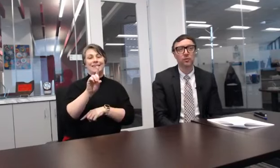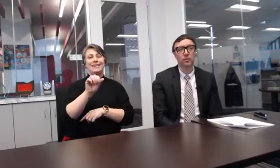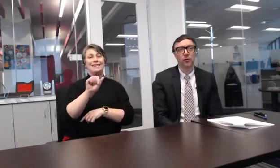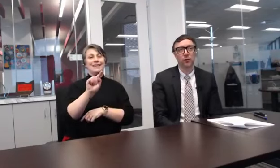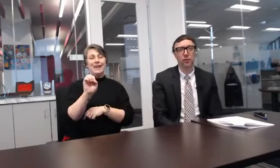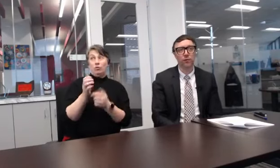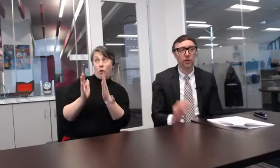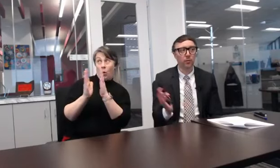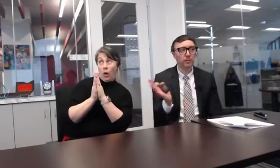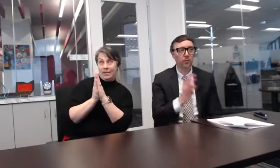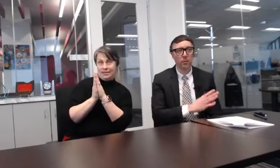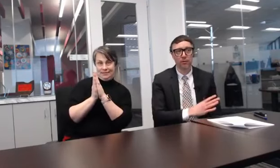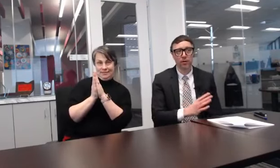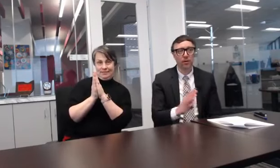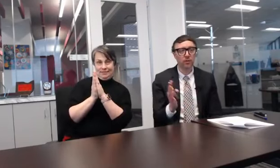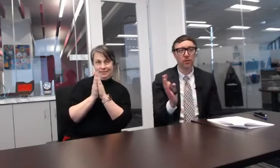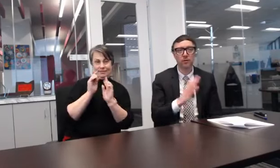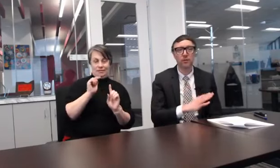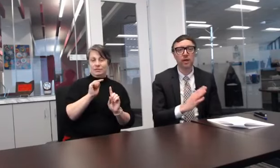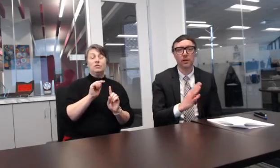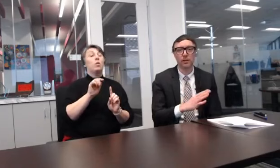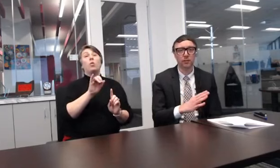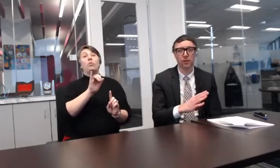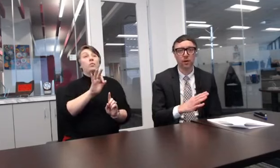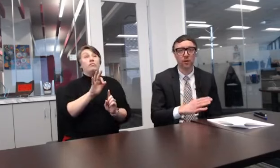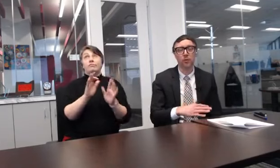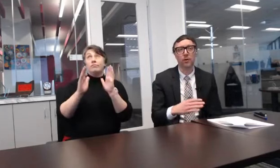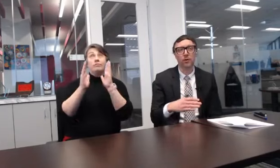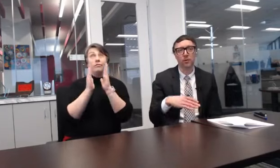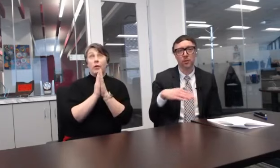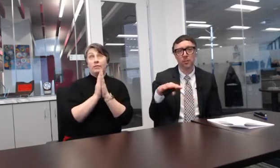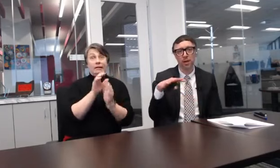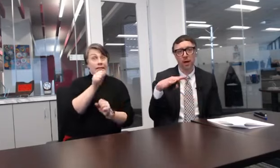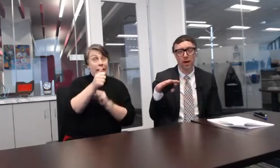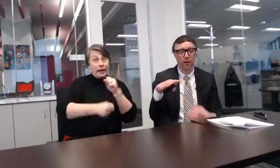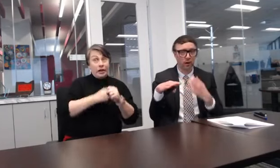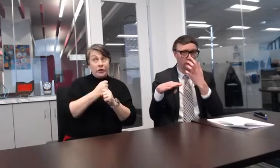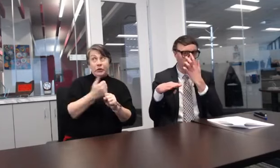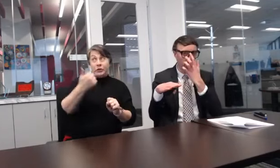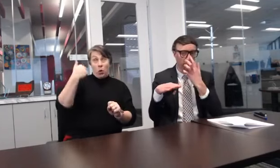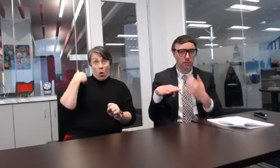So if you requested a waiver 10 years ago, you would be higher on the waiting list